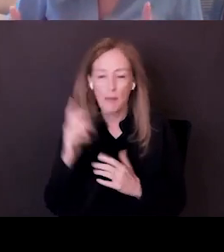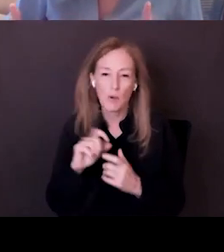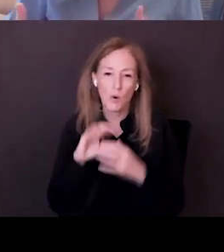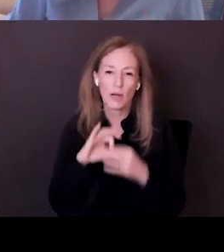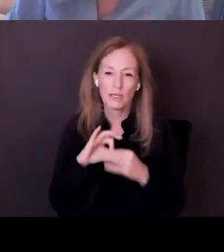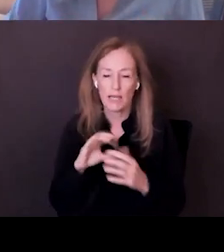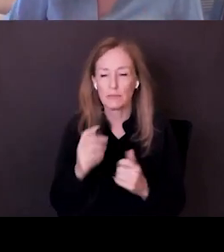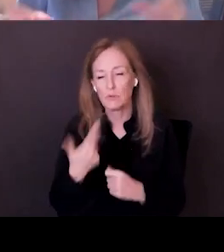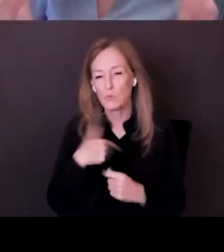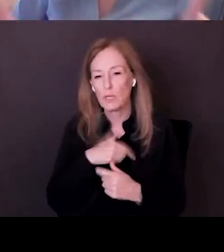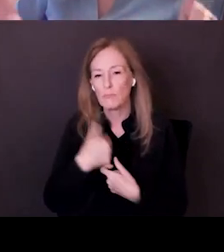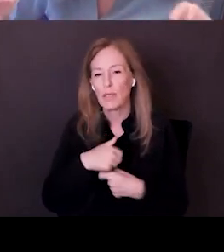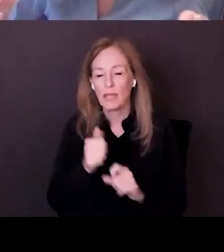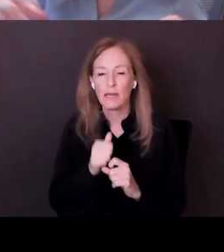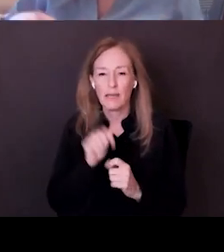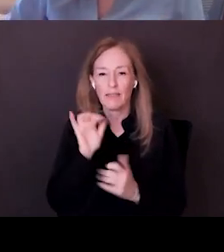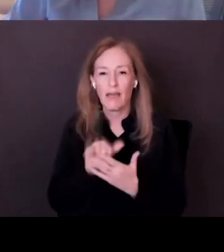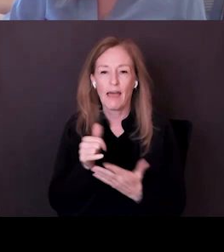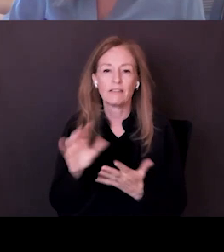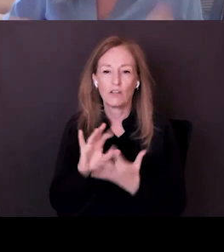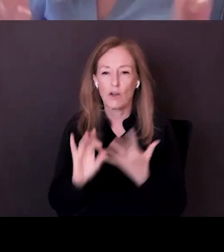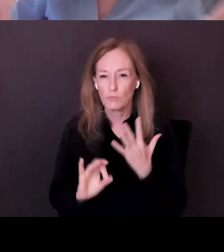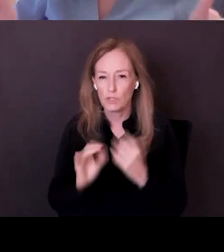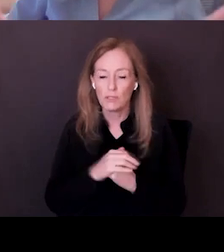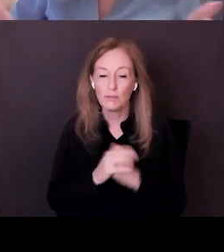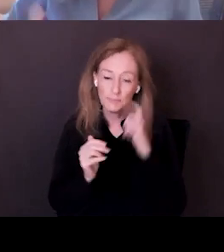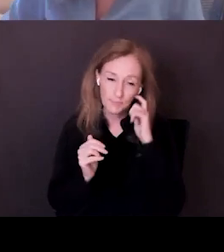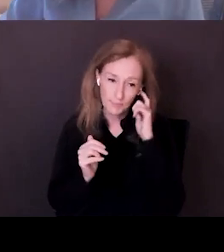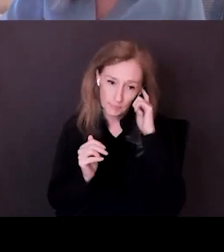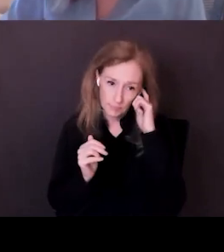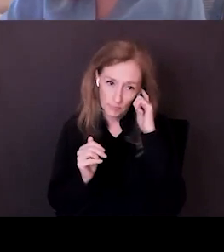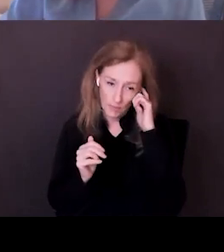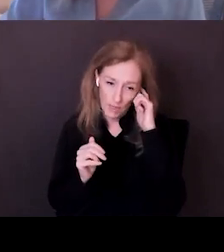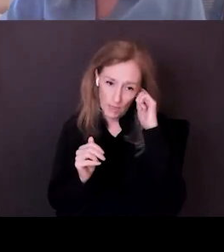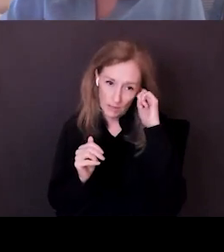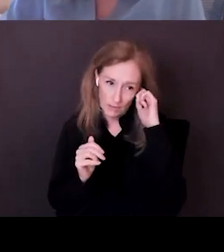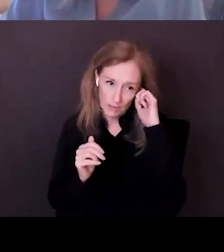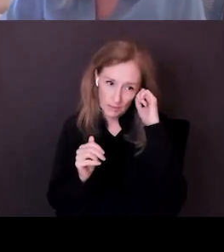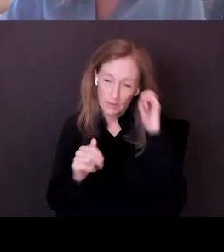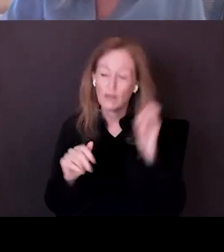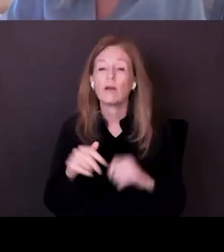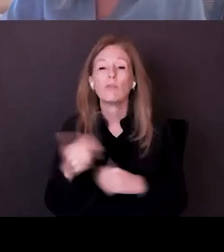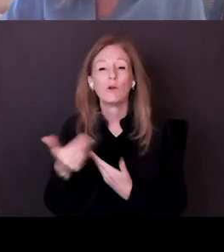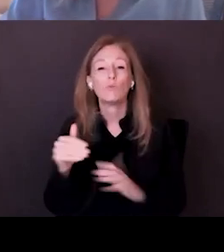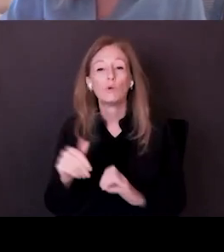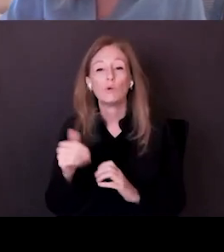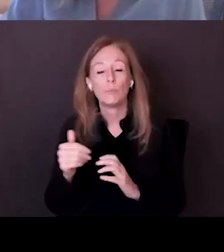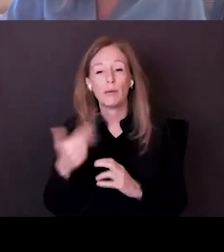OPTION. I SEE THE COMMENTS IN THE CHAT. THE ROOM NAMES ARE ON THE SIDE. WE HAD ONE OF THE STAFF DO THE DESIGN AND CREATE THAT AND